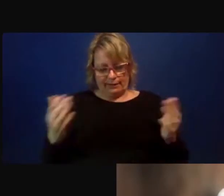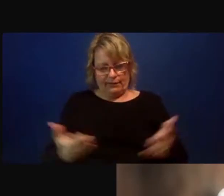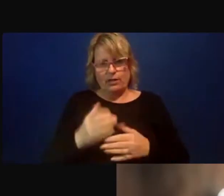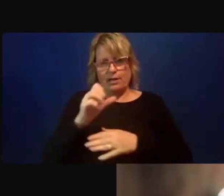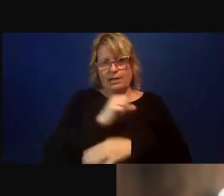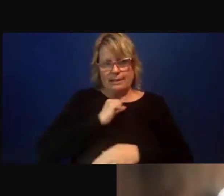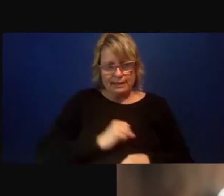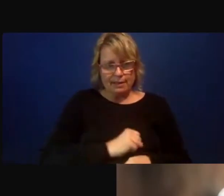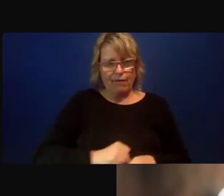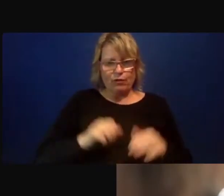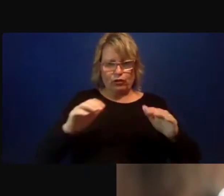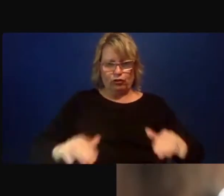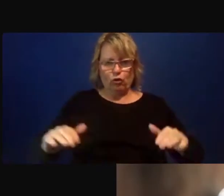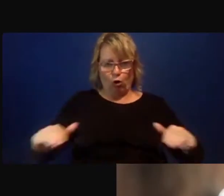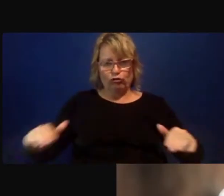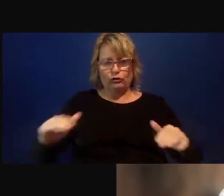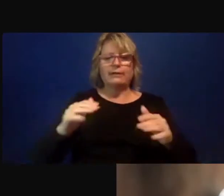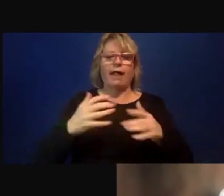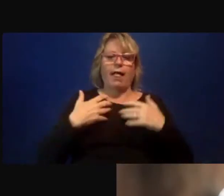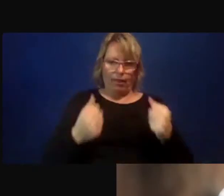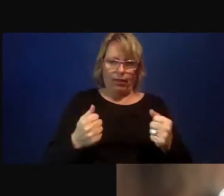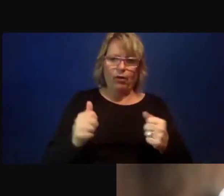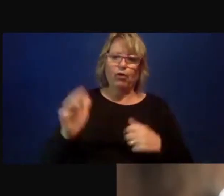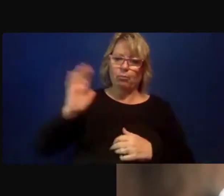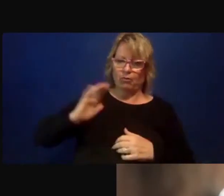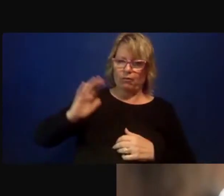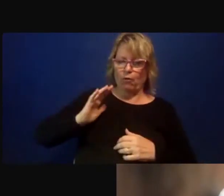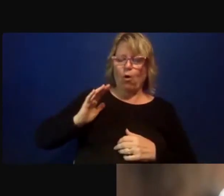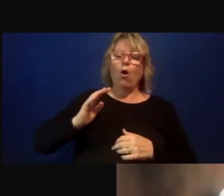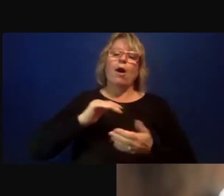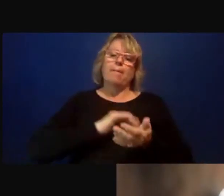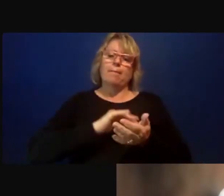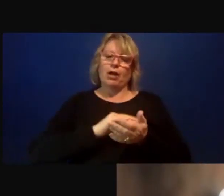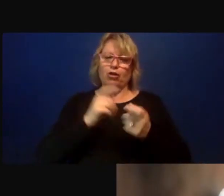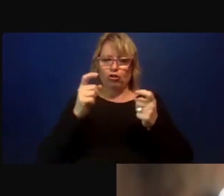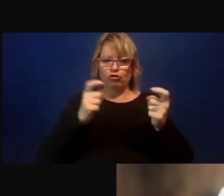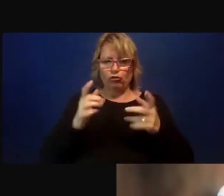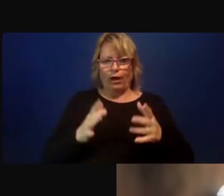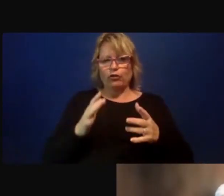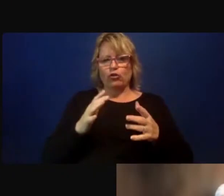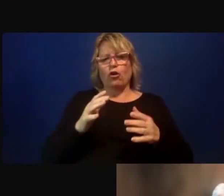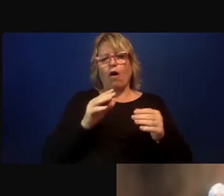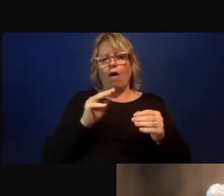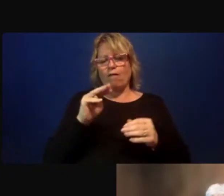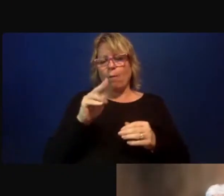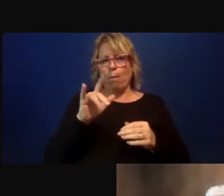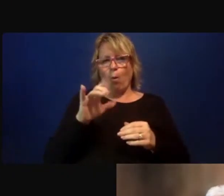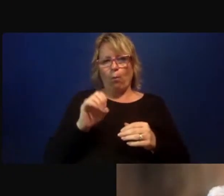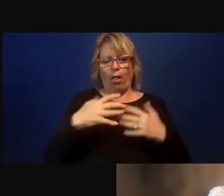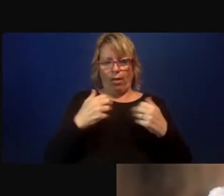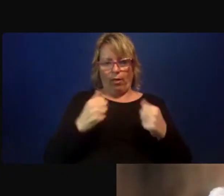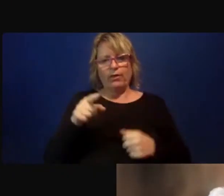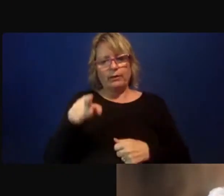Children's Health, where he was formerly a medical director of mobile health. Dr. Kumar completed his